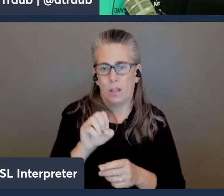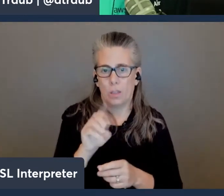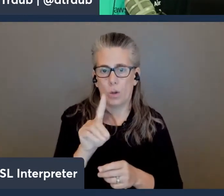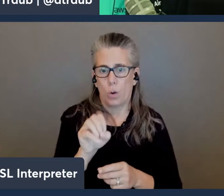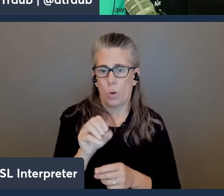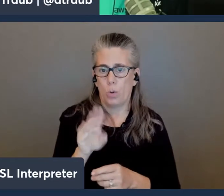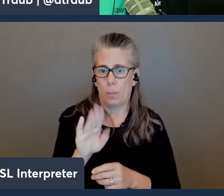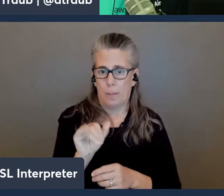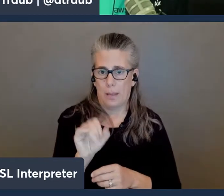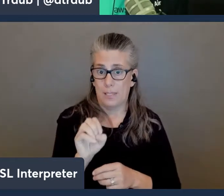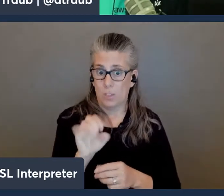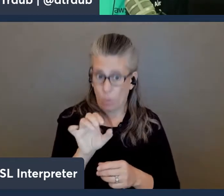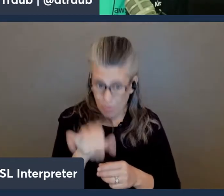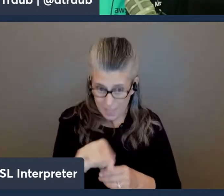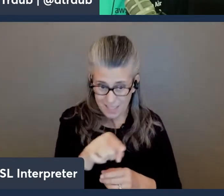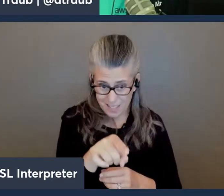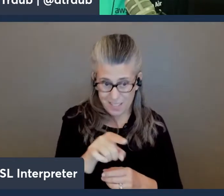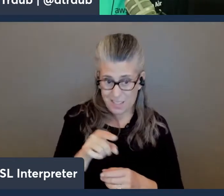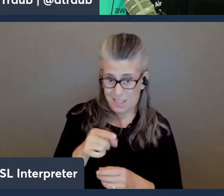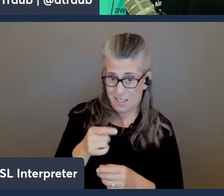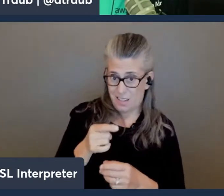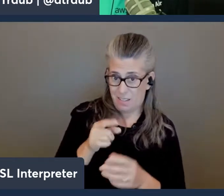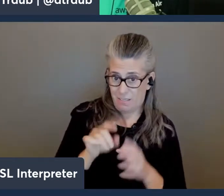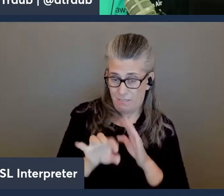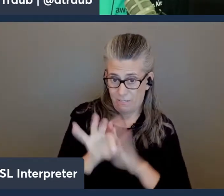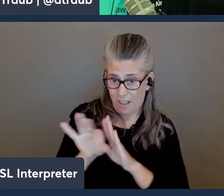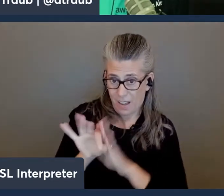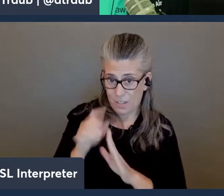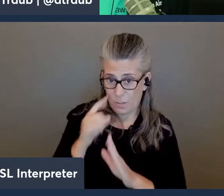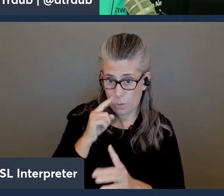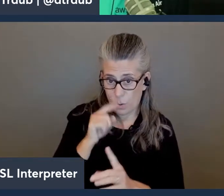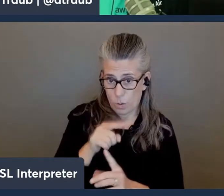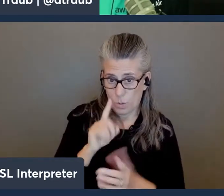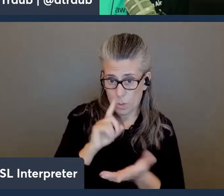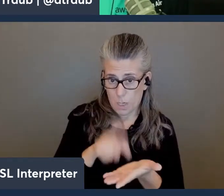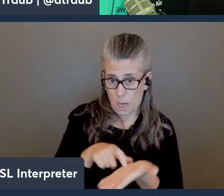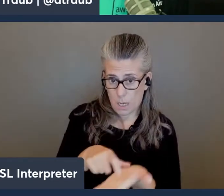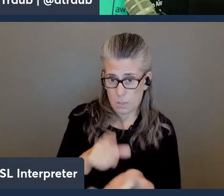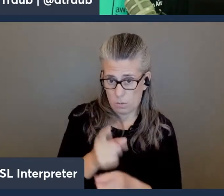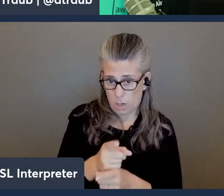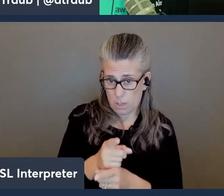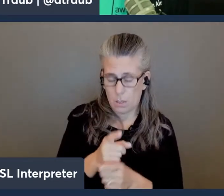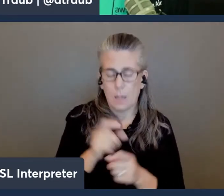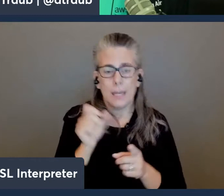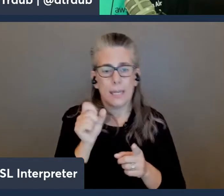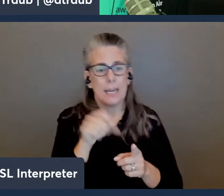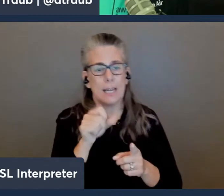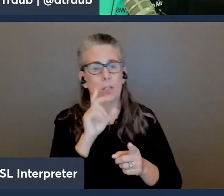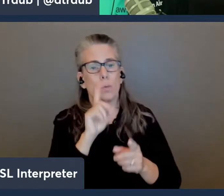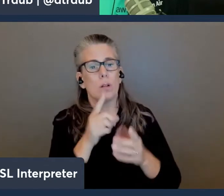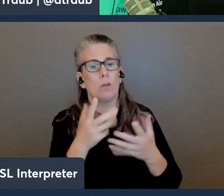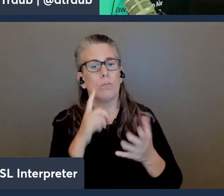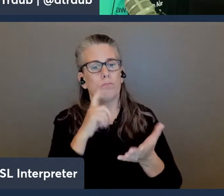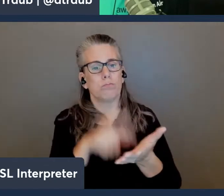That's right. Yeah. We've seen both for the hard-coded where it's actually in a line of Java and Python,